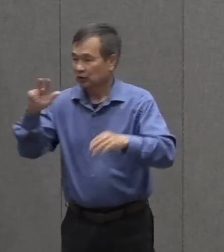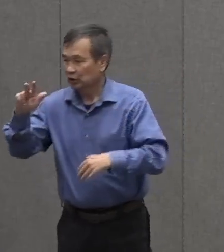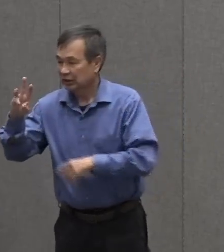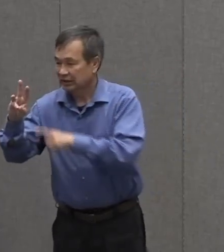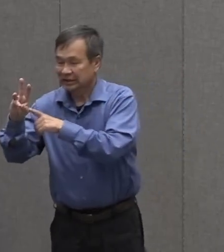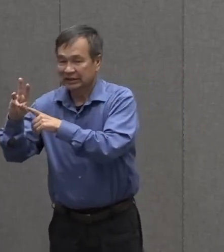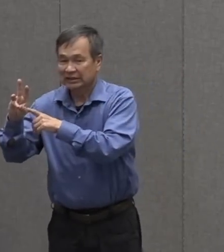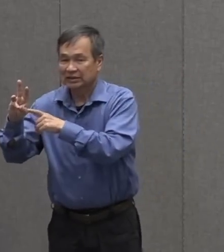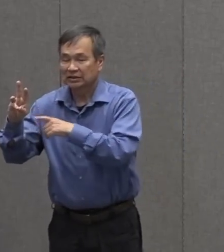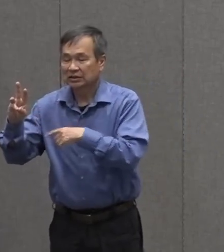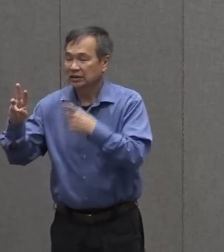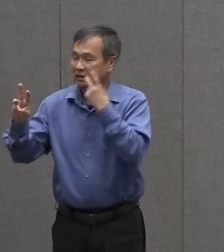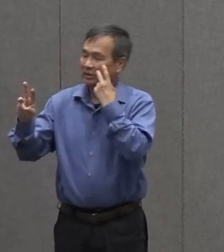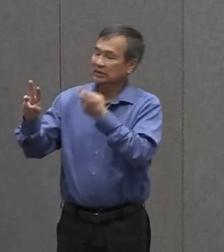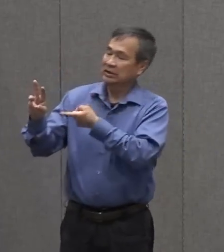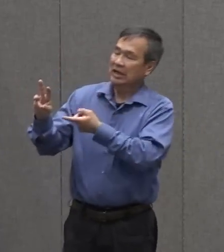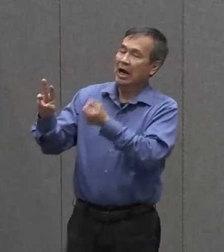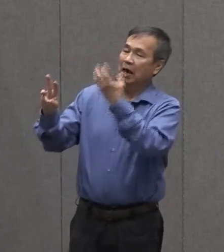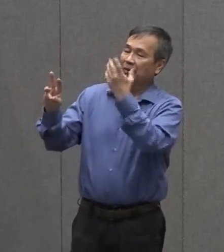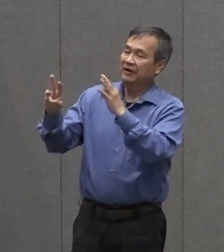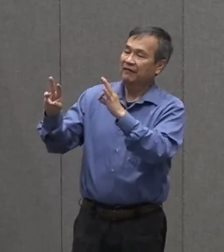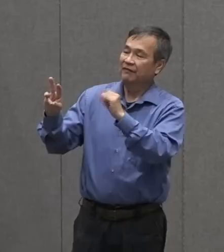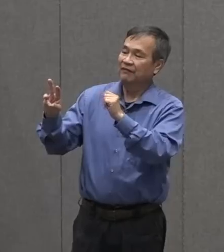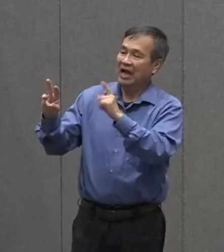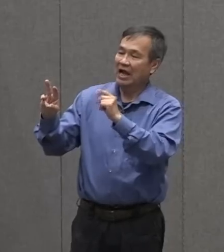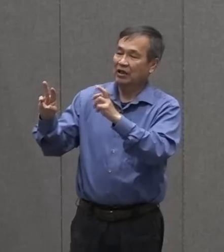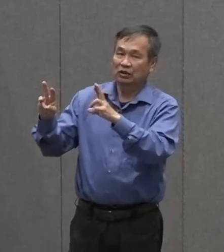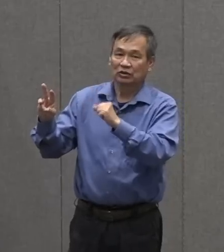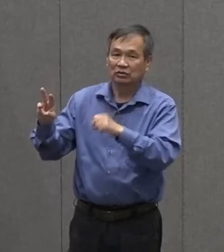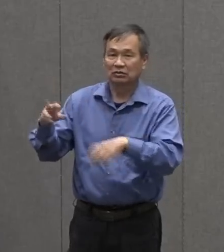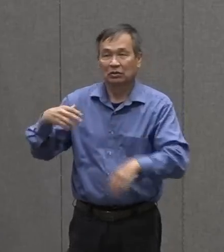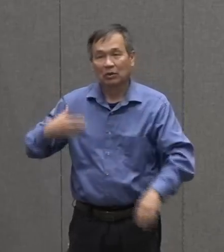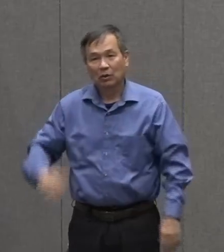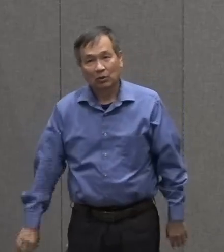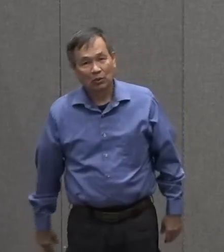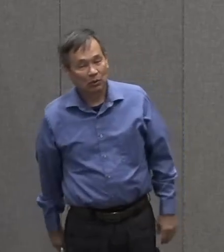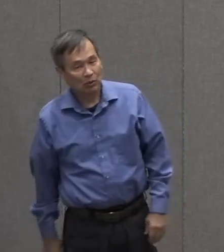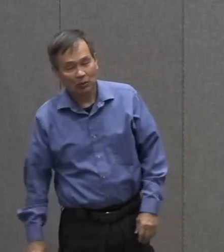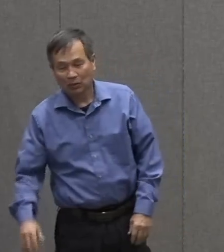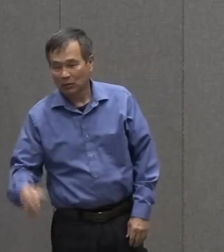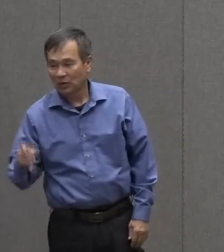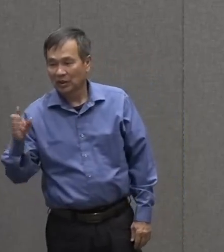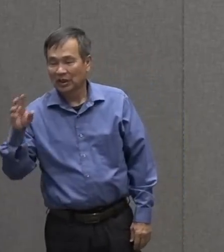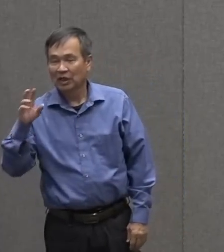So let's look it say already six it has nine is that oh, you're right it's an odd number.